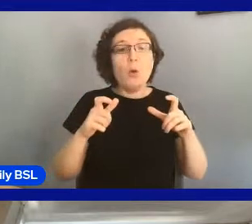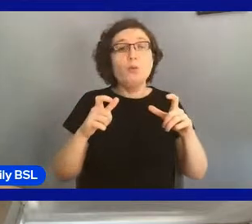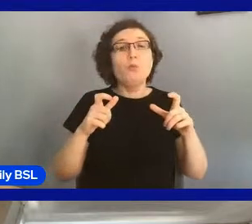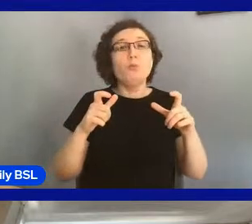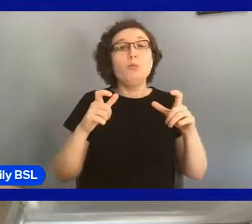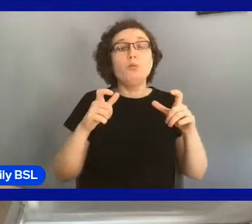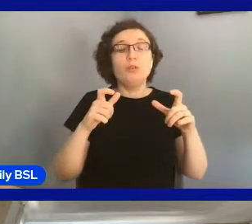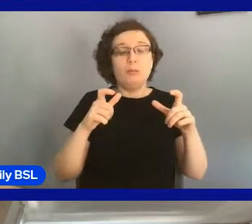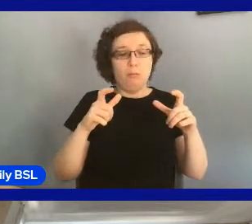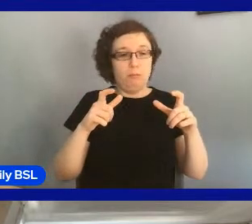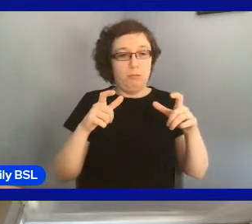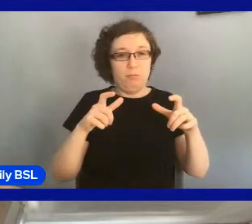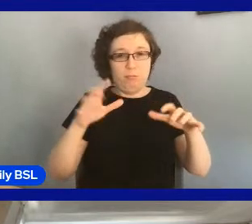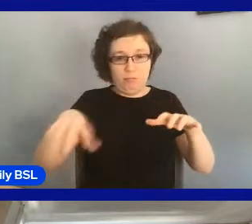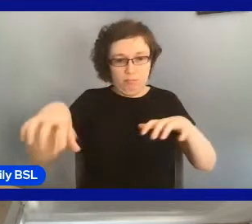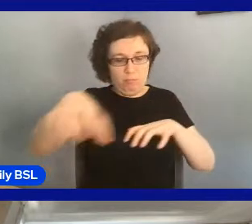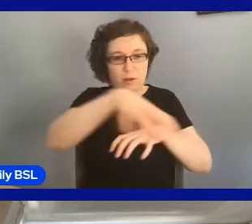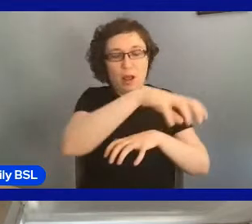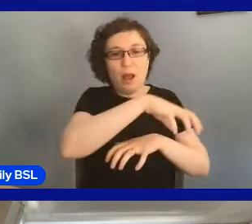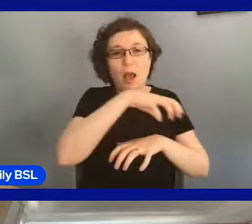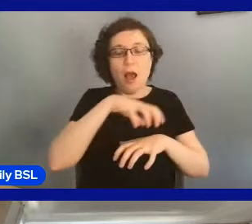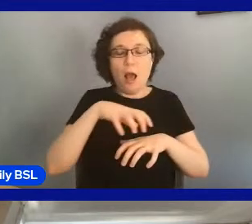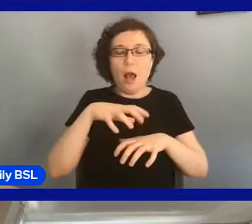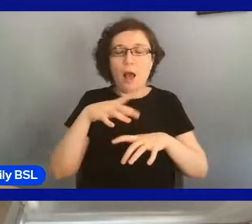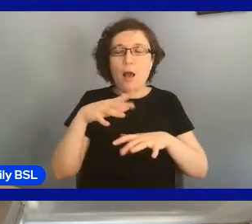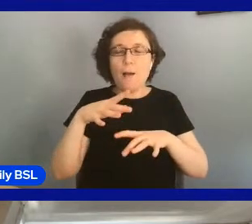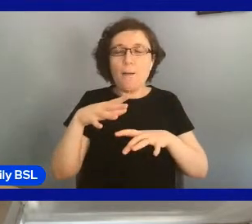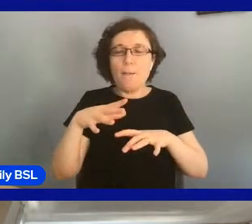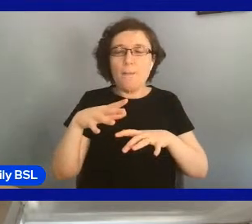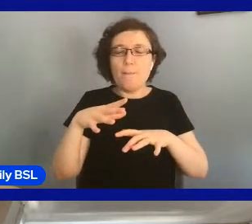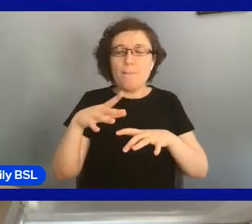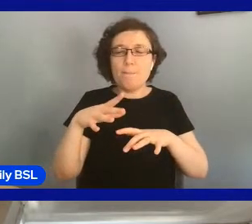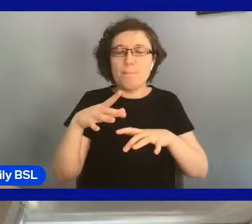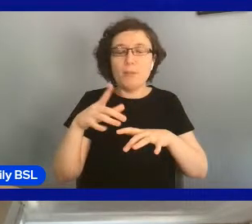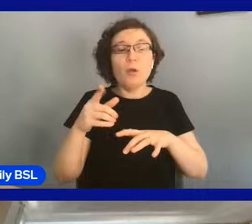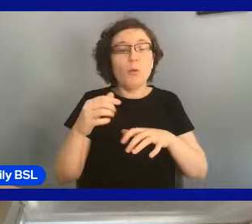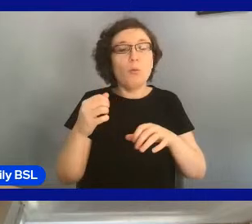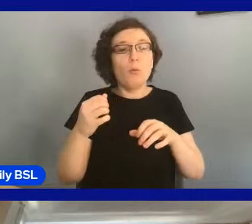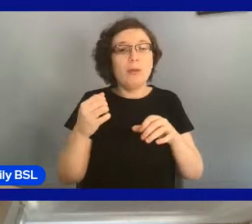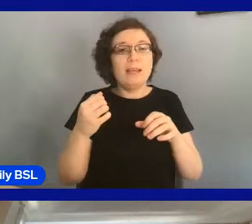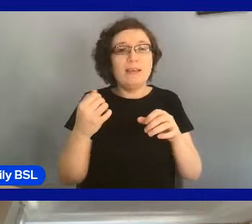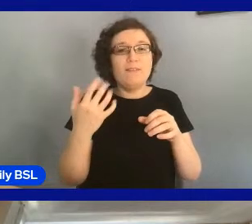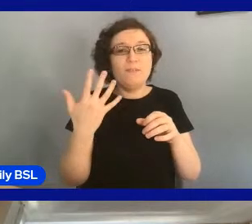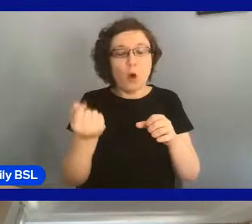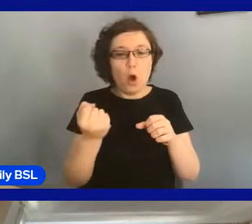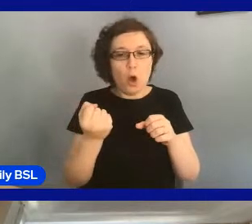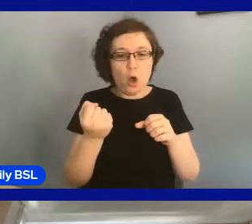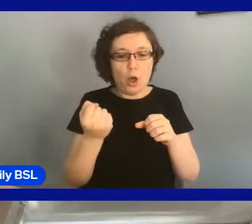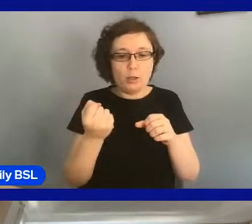big Jeff was a huge figure in the music scene, you go to seven gigs every week. We have got some photogrammetric scans of